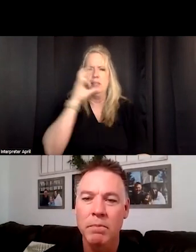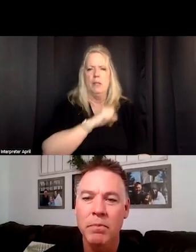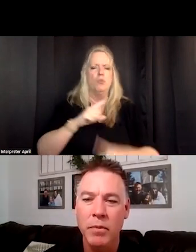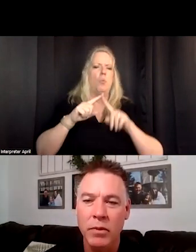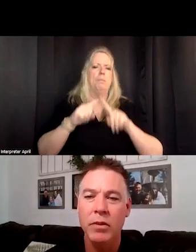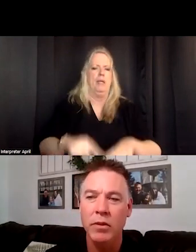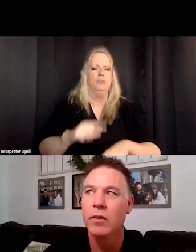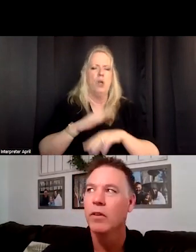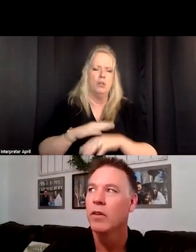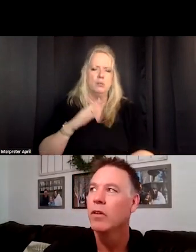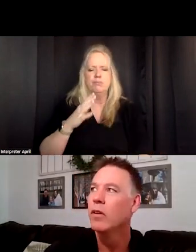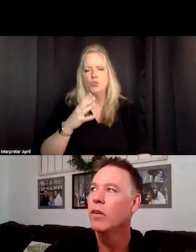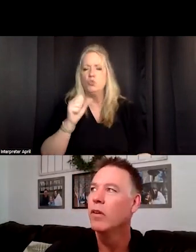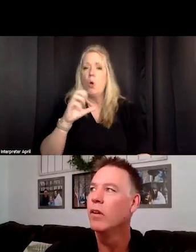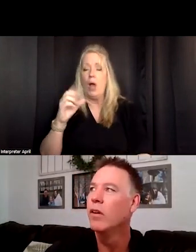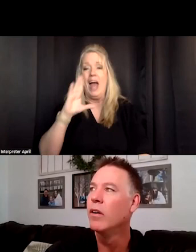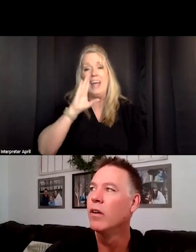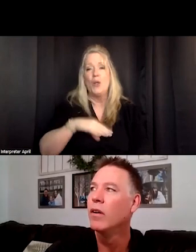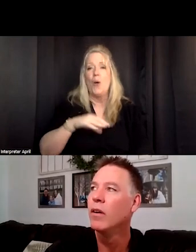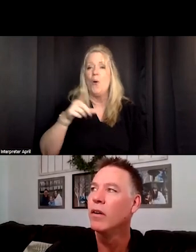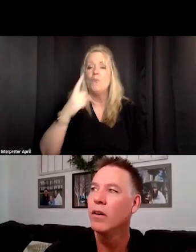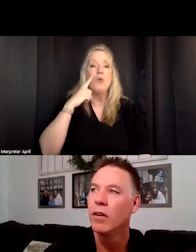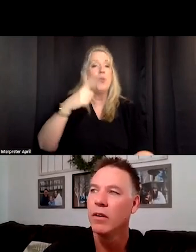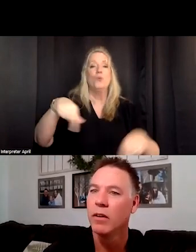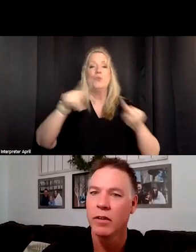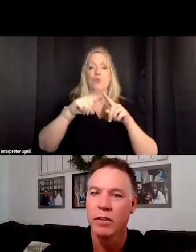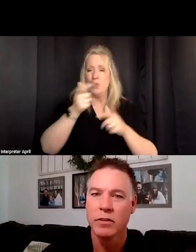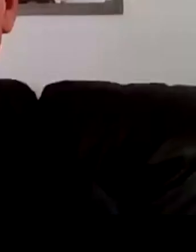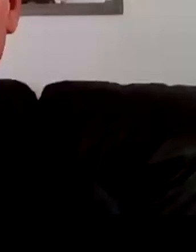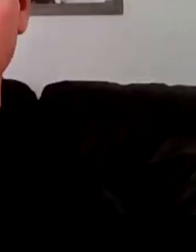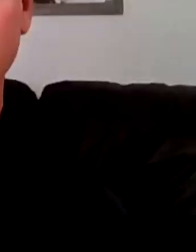OF THE DATA. SO, I KNOW THAT, FOR THOSE THAT ARE INTERESTED, YOU CAN GO BACK. AND, AN THERE